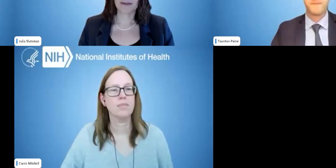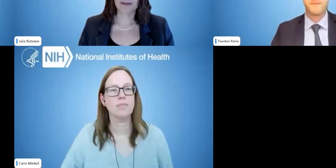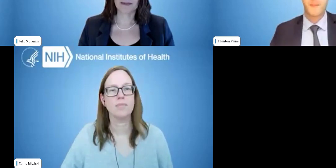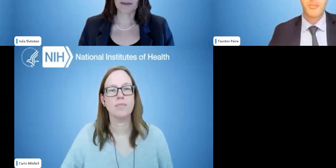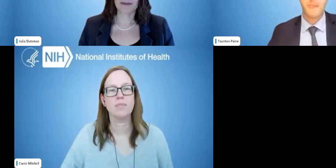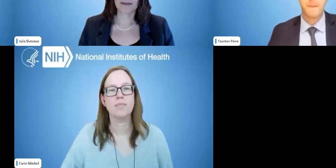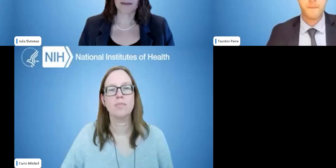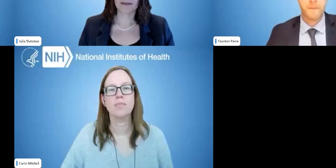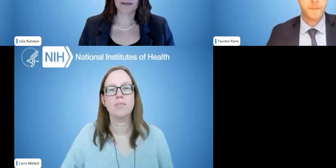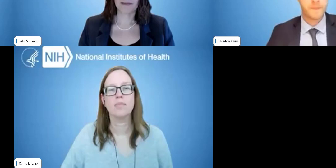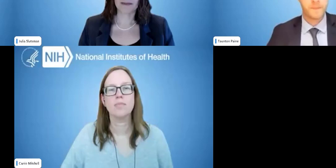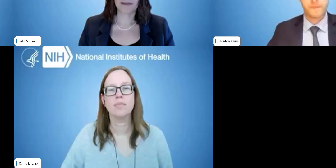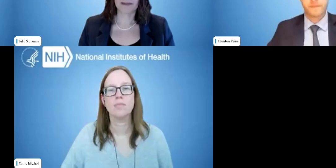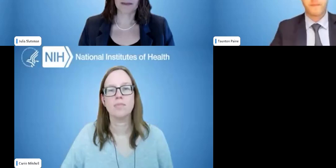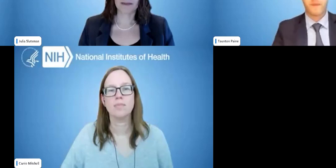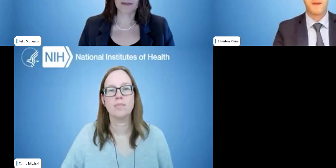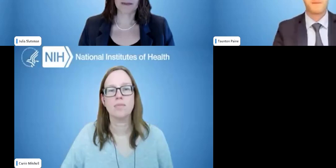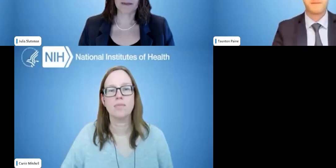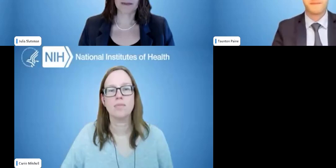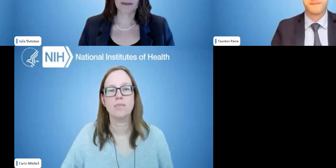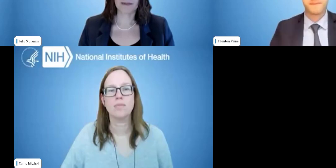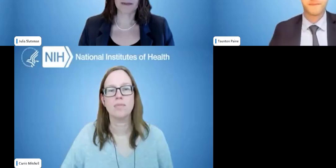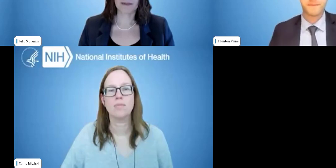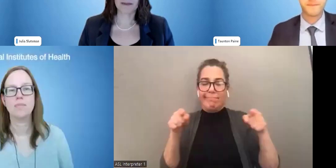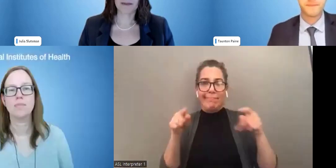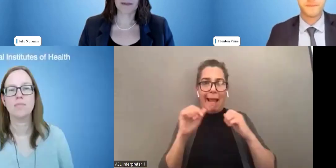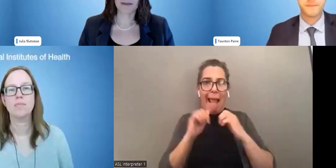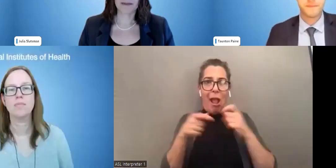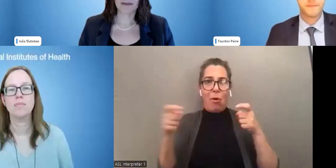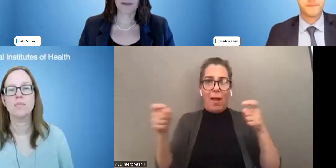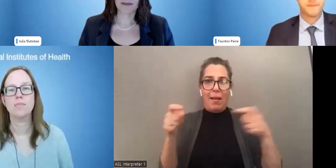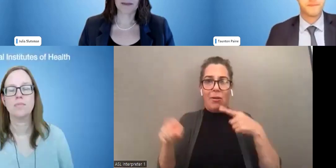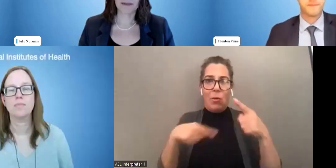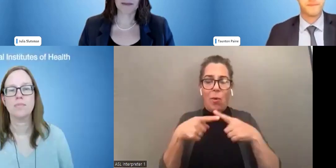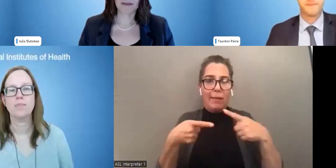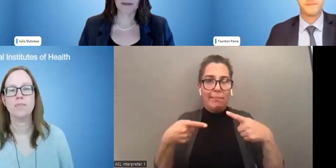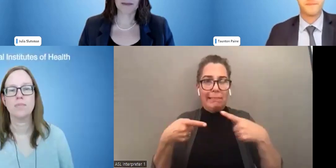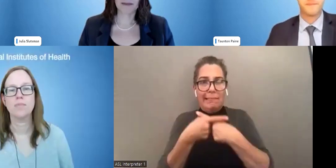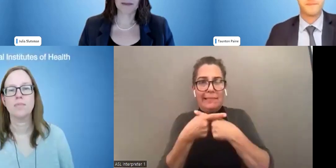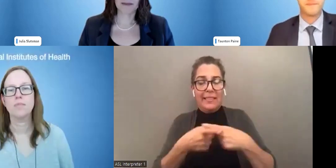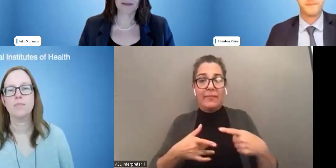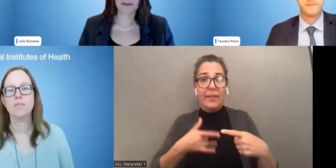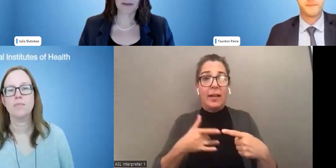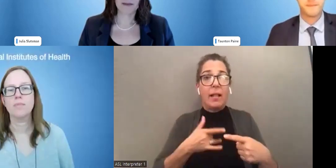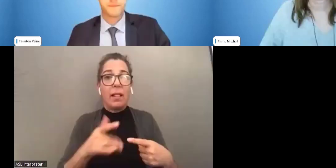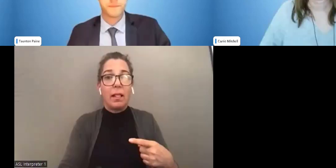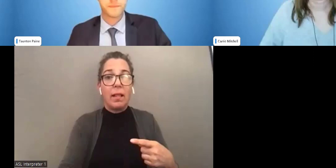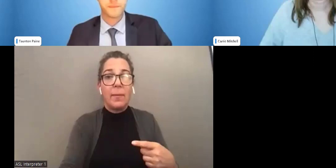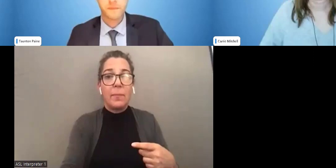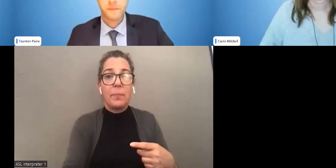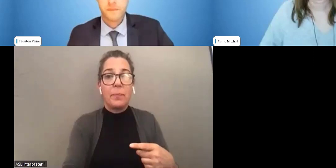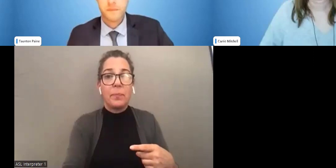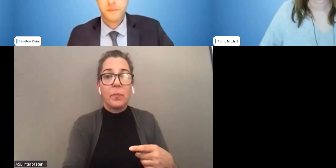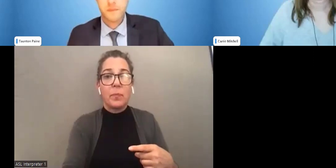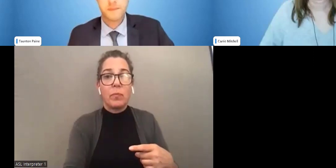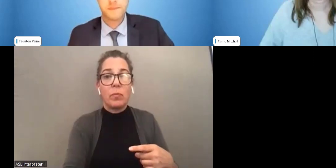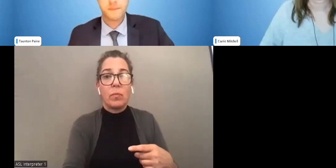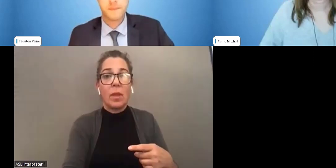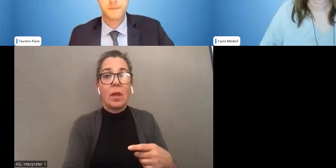We know those can be at odds. So, for example, proprietary constructs that cannot be shared with the public,